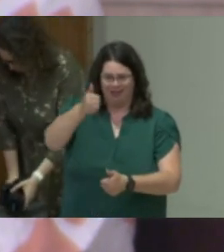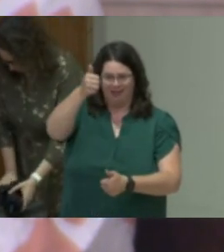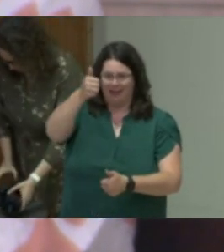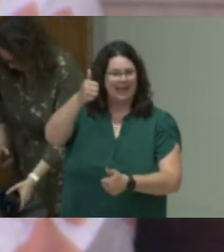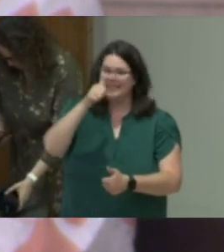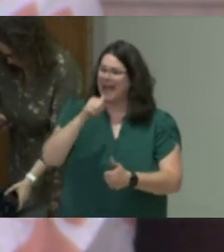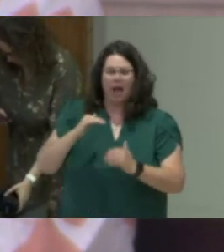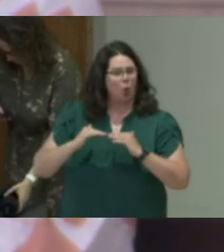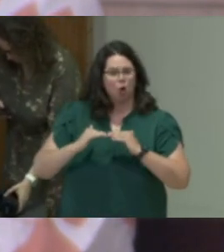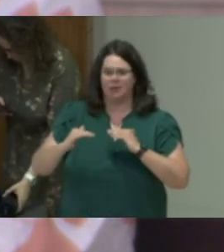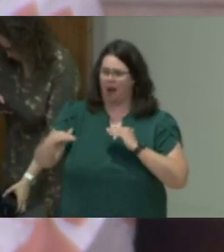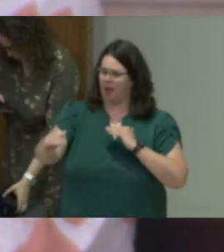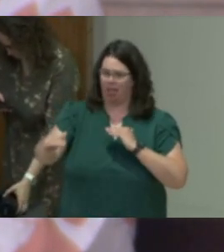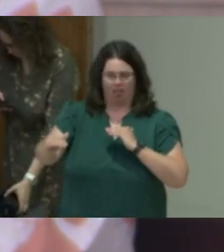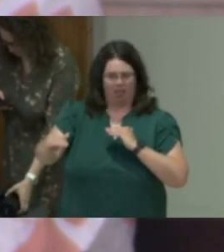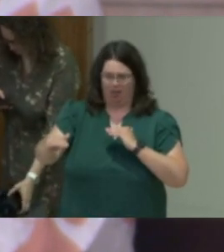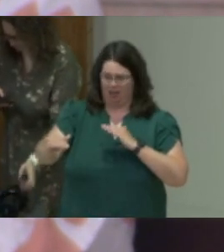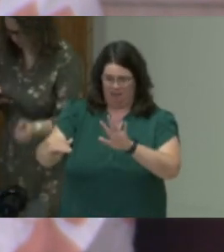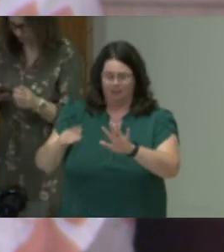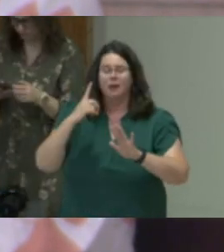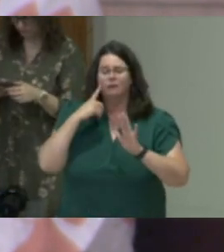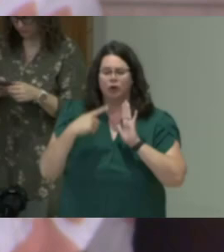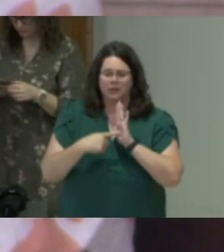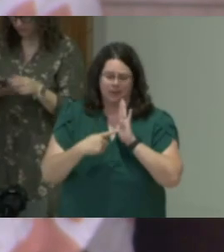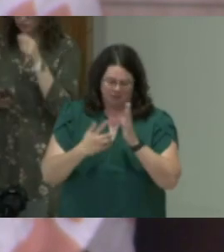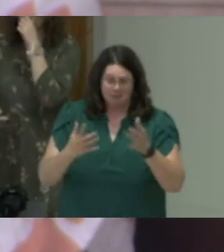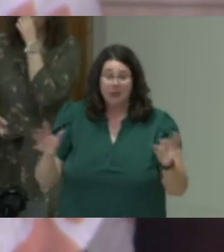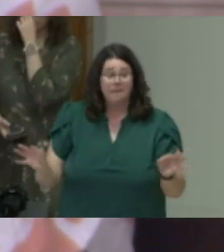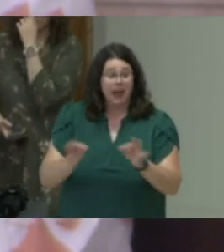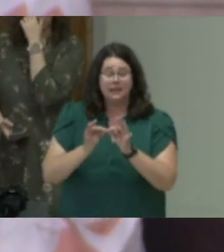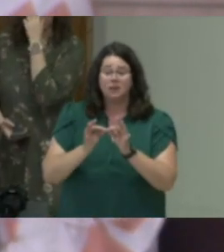For example, at mass, it incenses me to no end when we get ready to begin, and